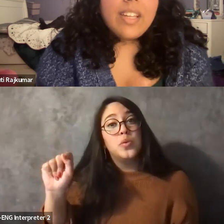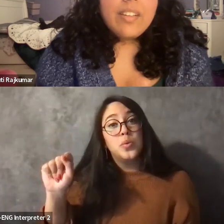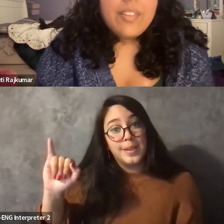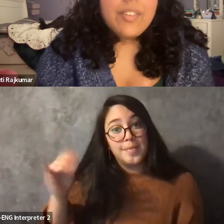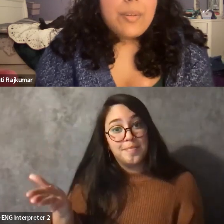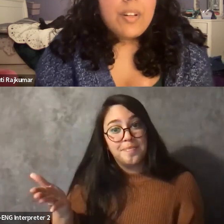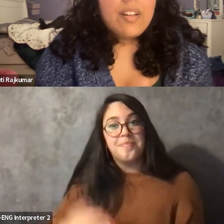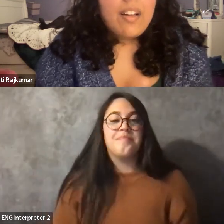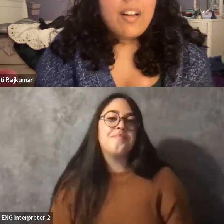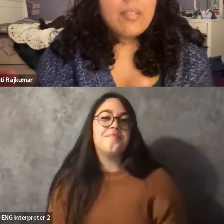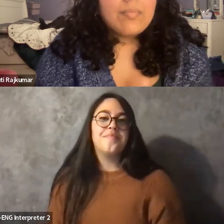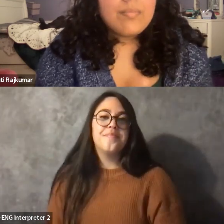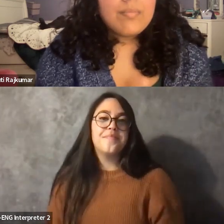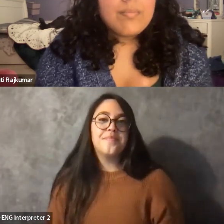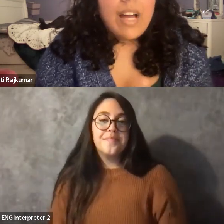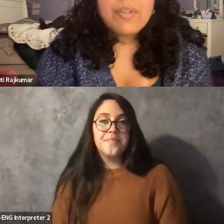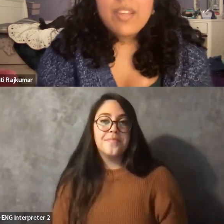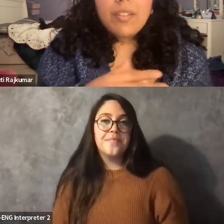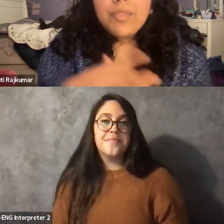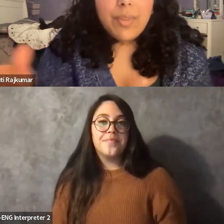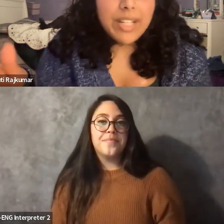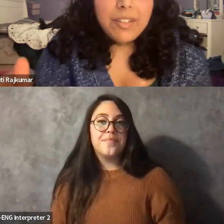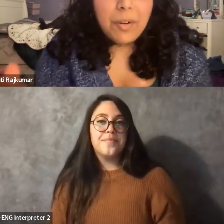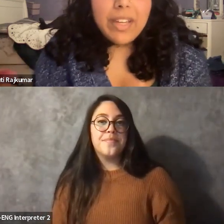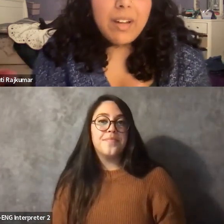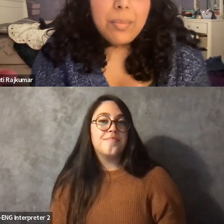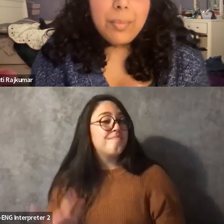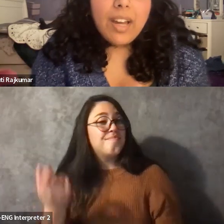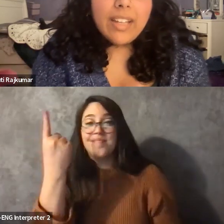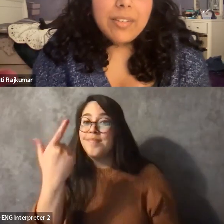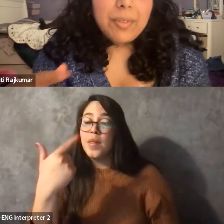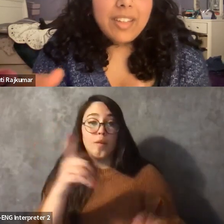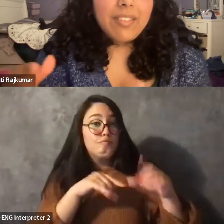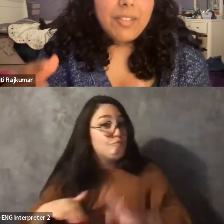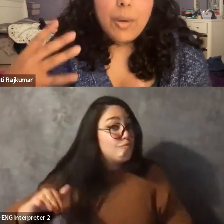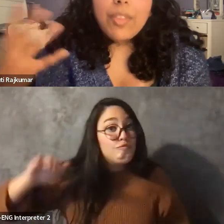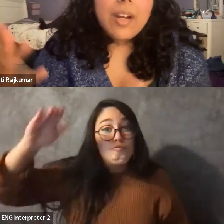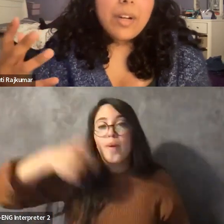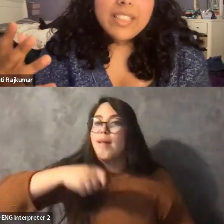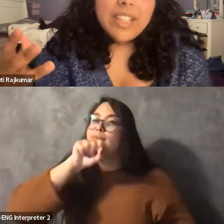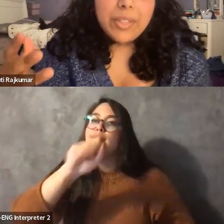Yeah, so I really loved to write growing up, but I didn't really know that I wanted to go